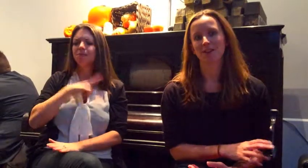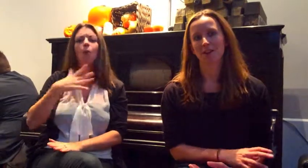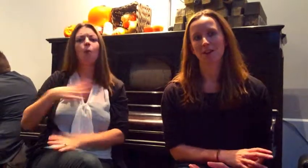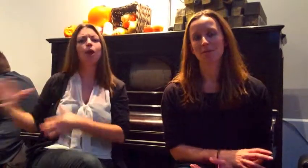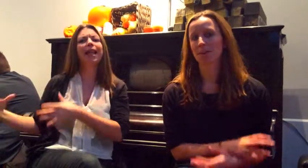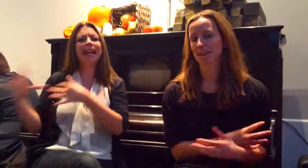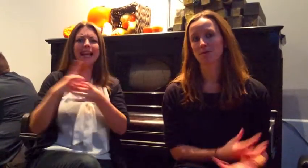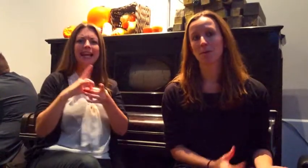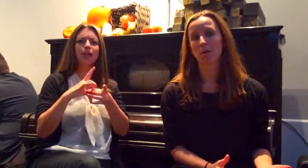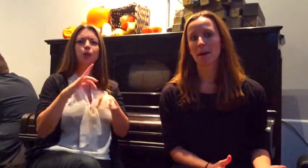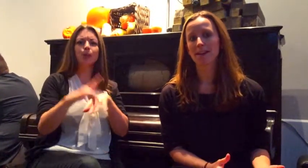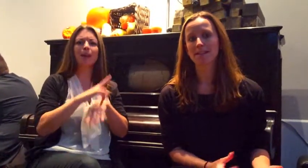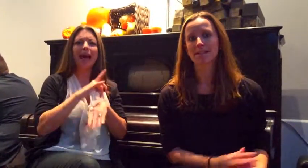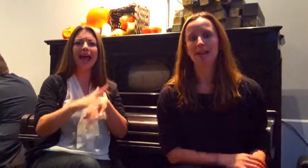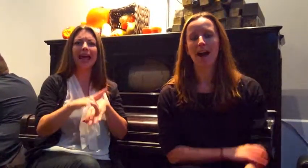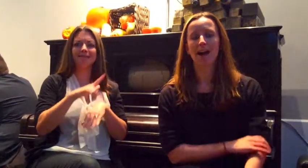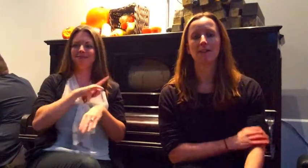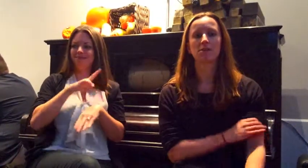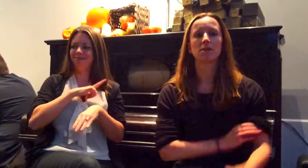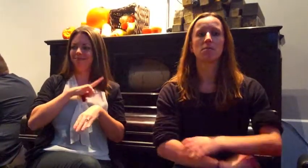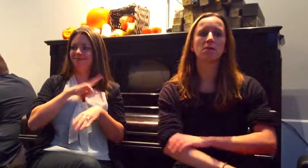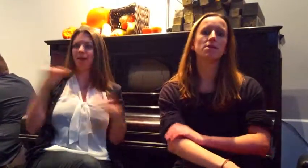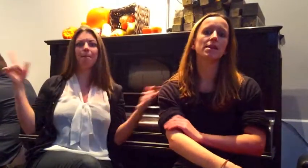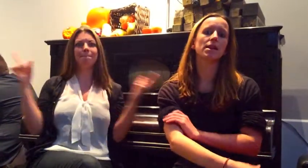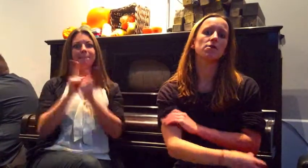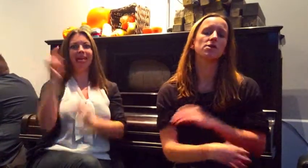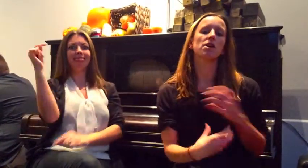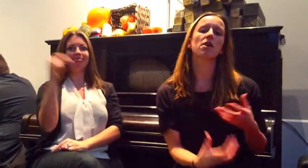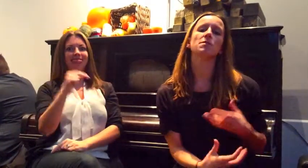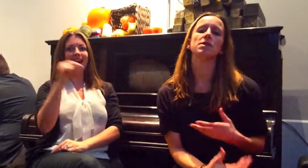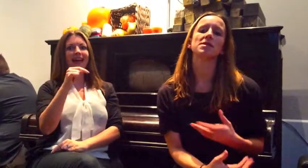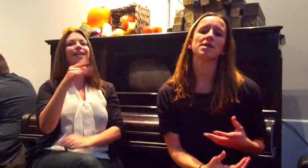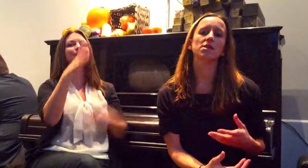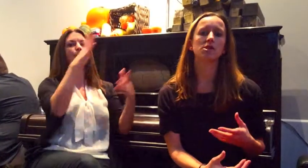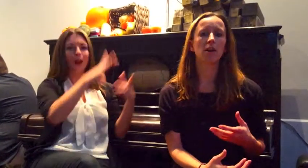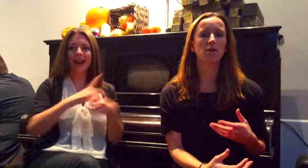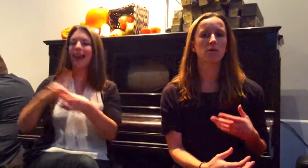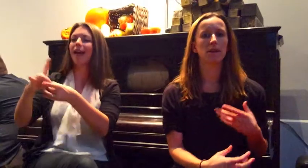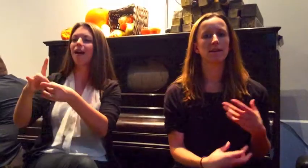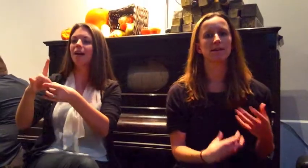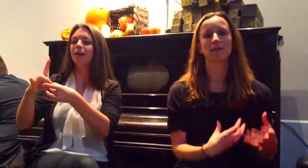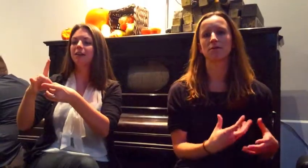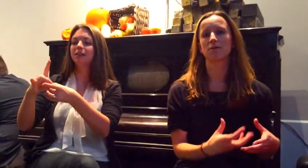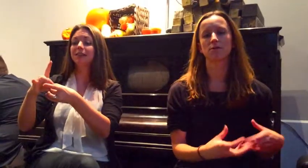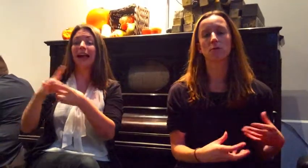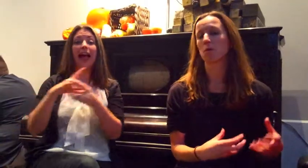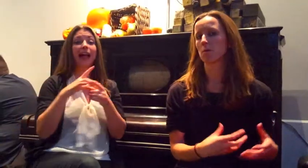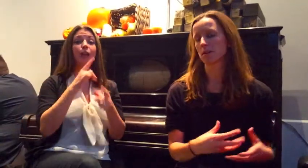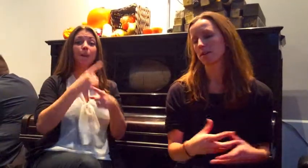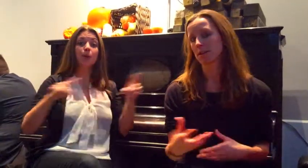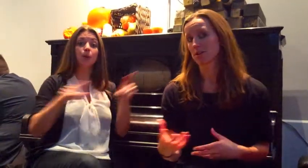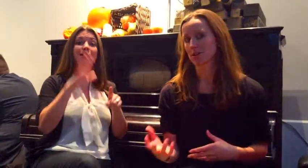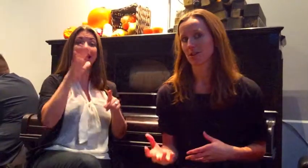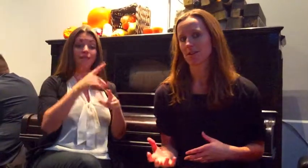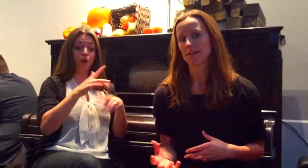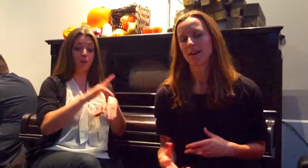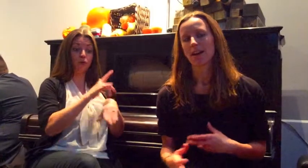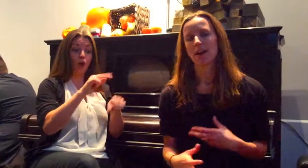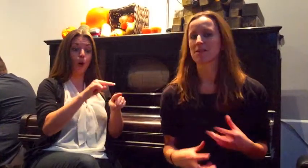it back to the show, because that’s where we all met; and the style of the music that we did in the show is an influence for what we will continue to do.